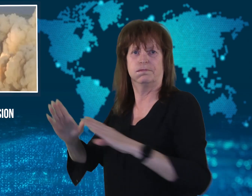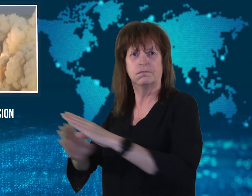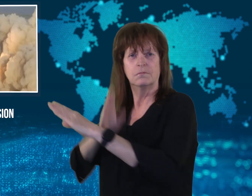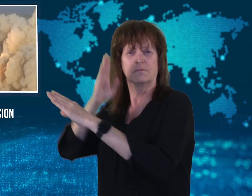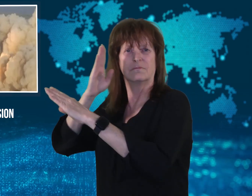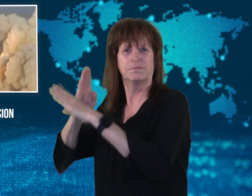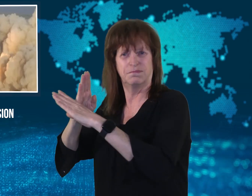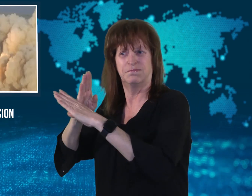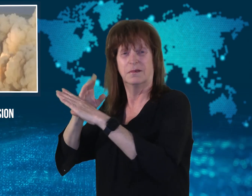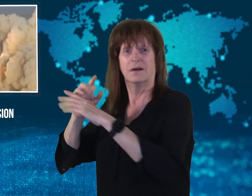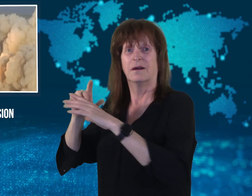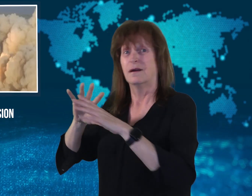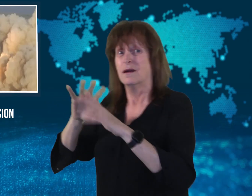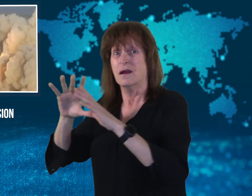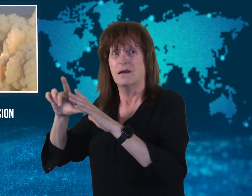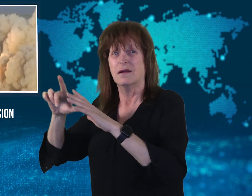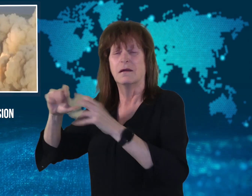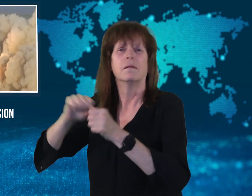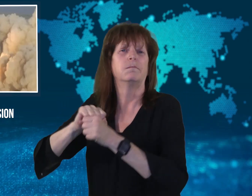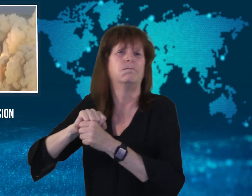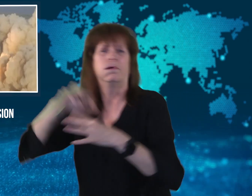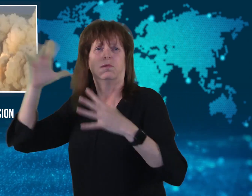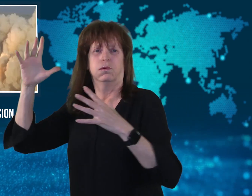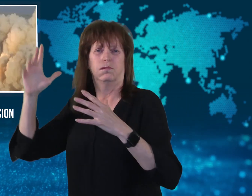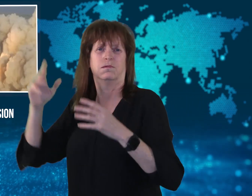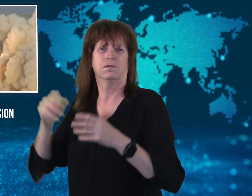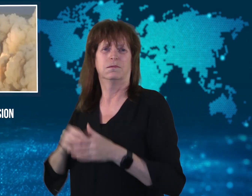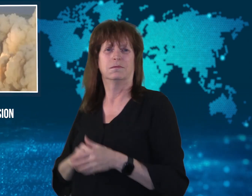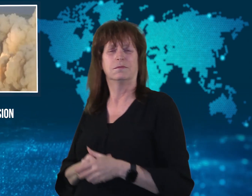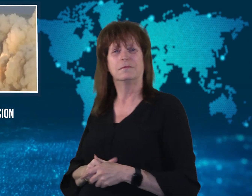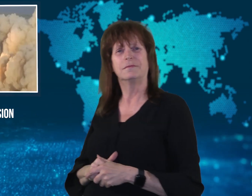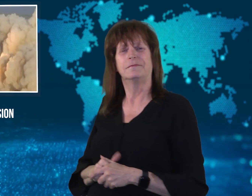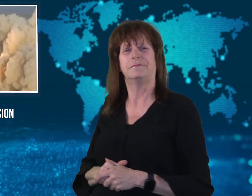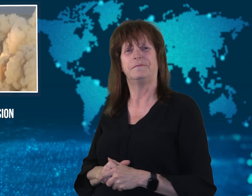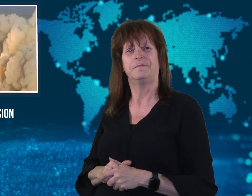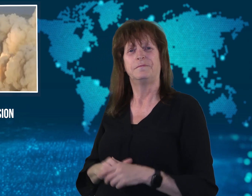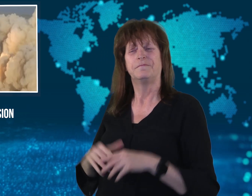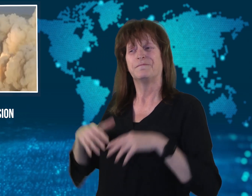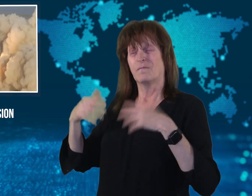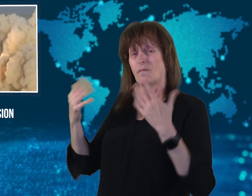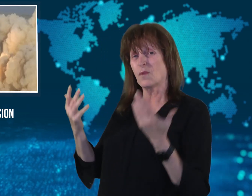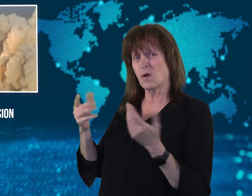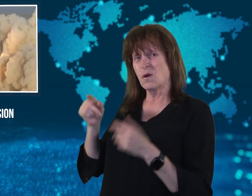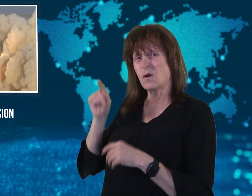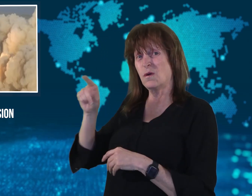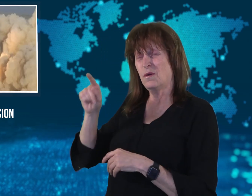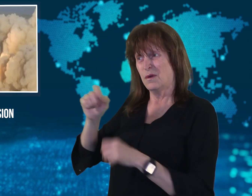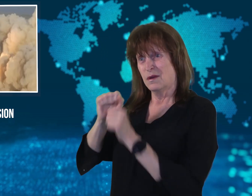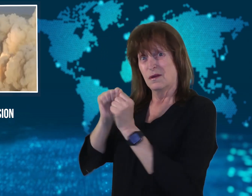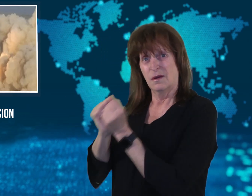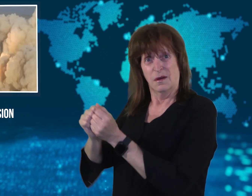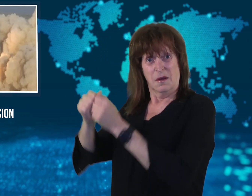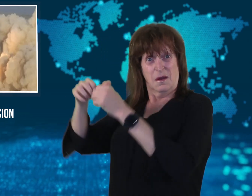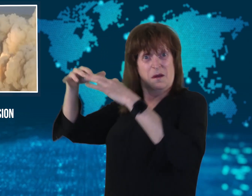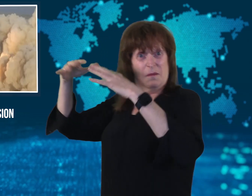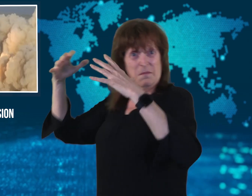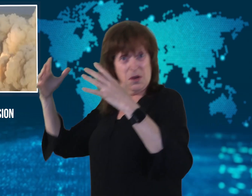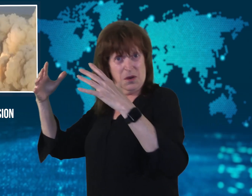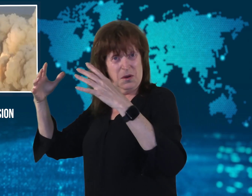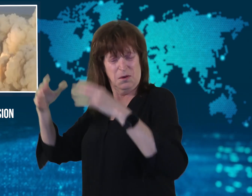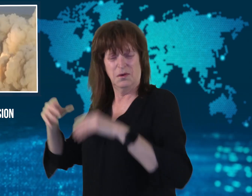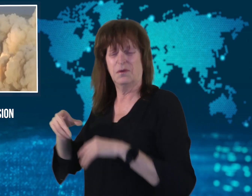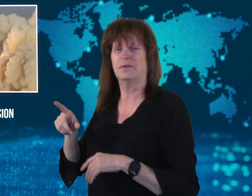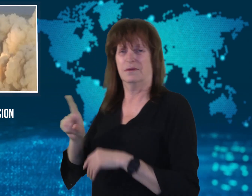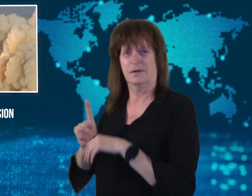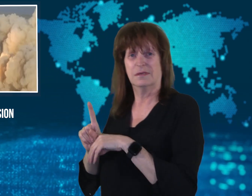At that point, it lost some of its engines.